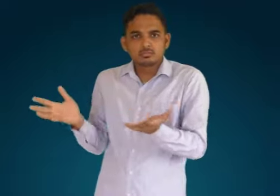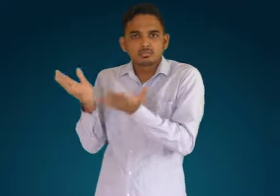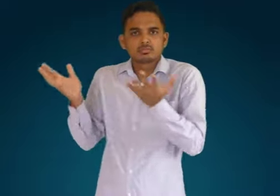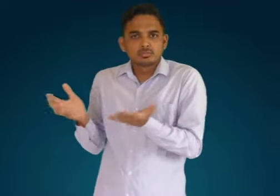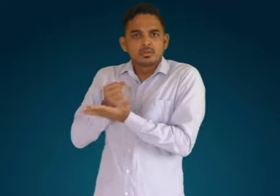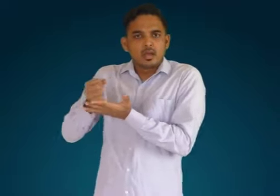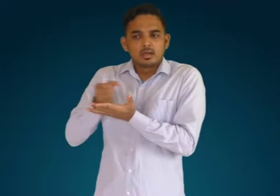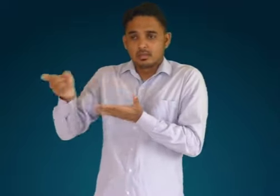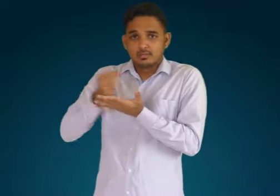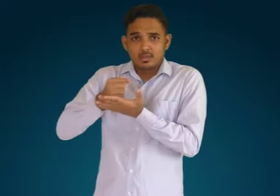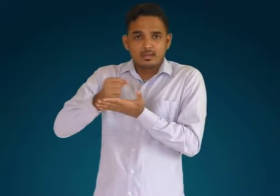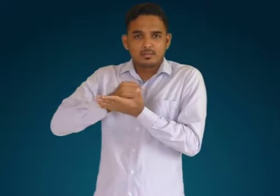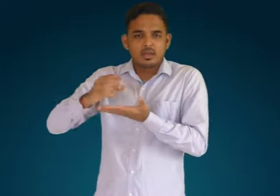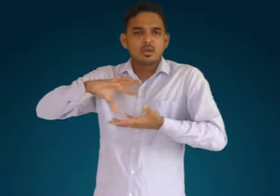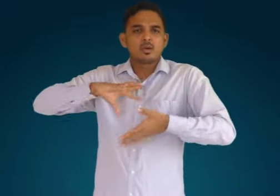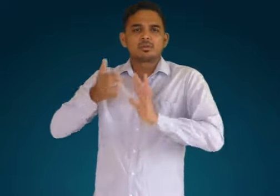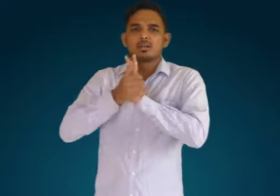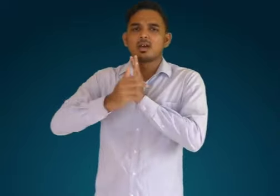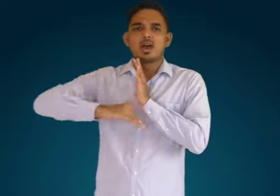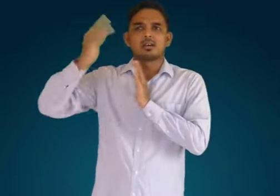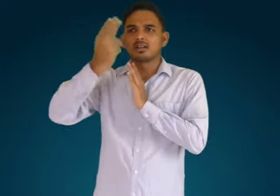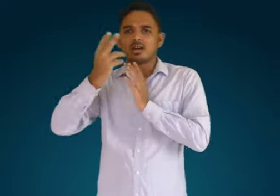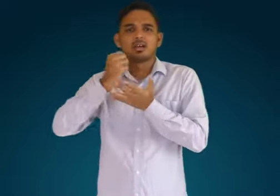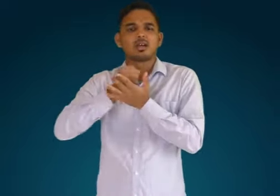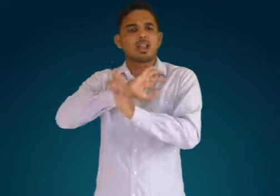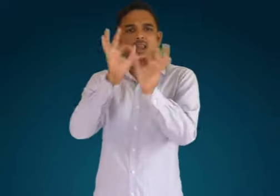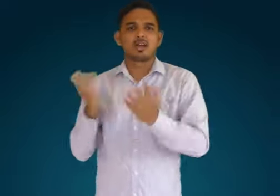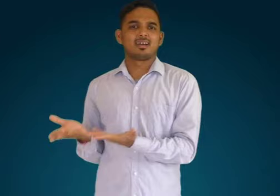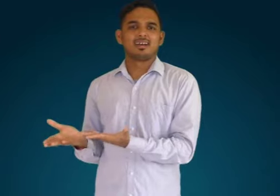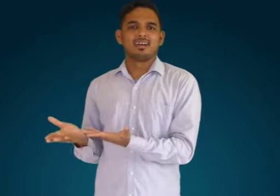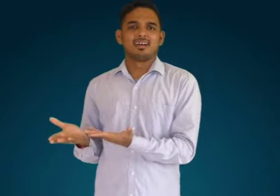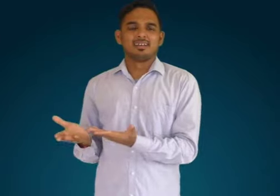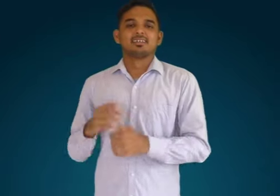it is important to let the children experiment and take ownership